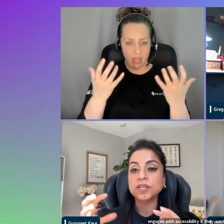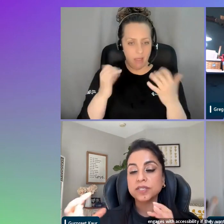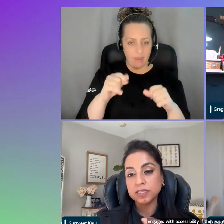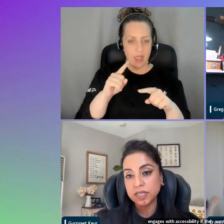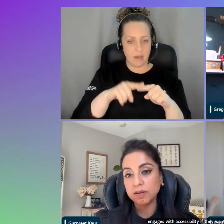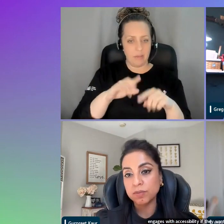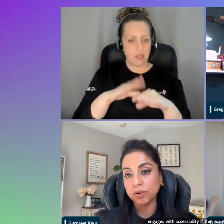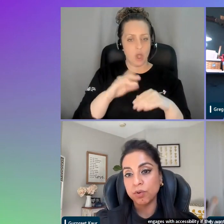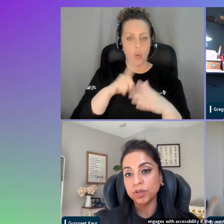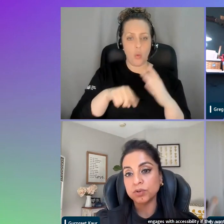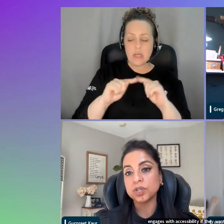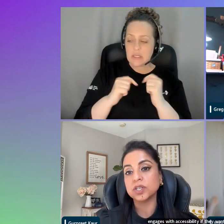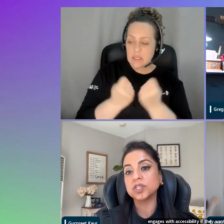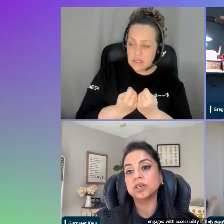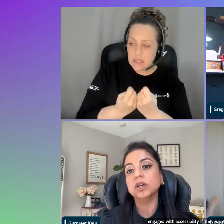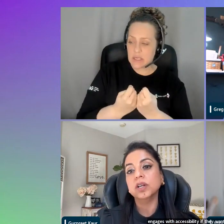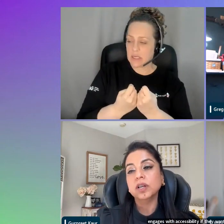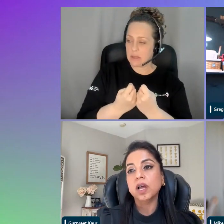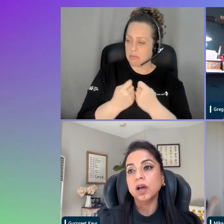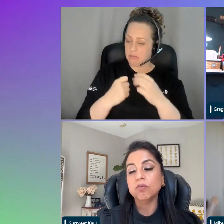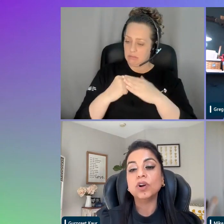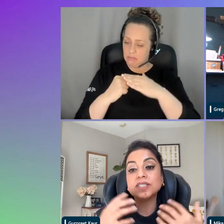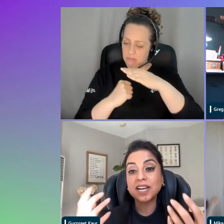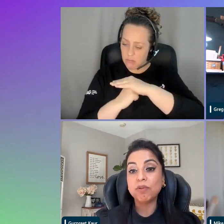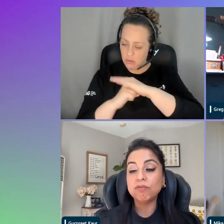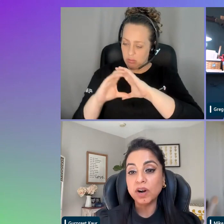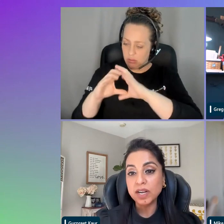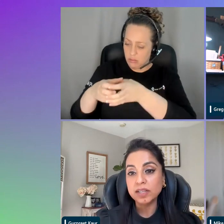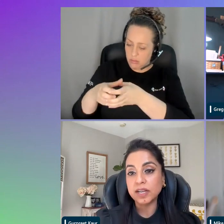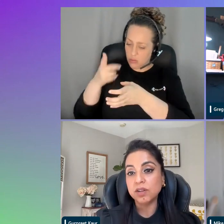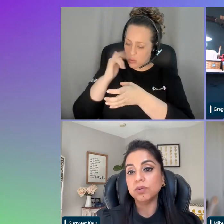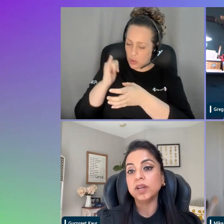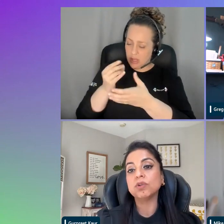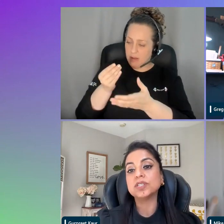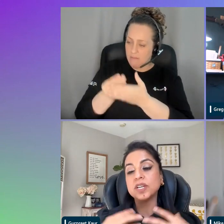Right. Because a lot of that then depends what is the team you're going to structure. Uh, what is the type of funding that